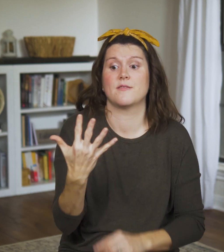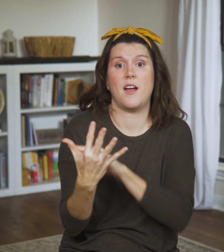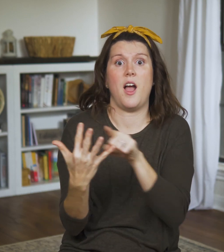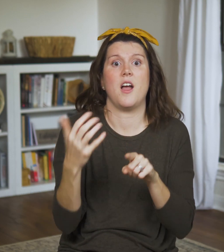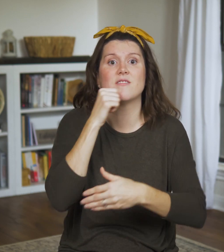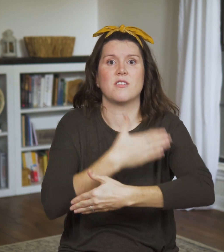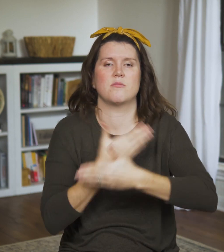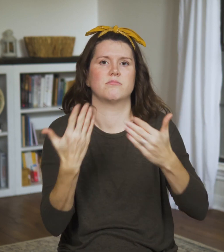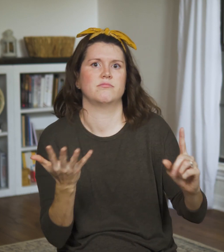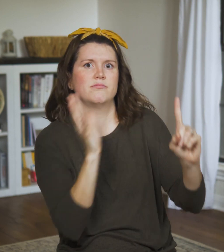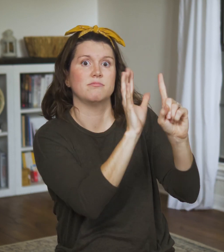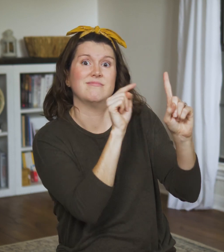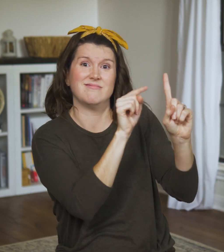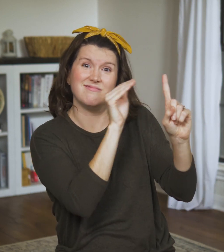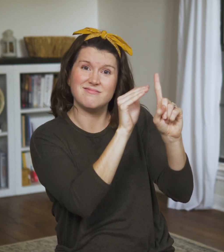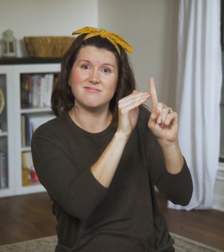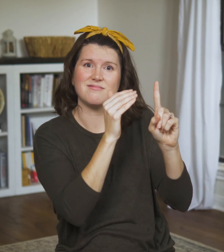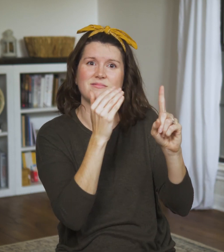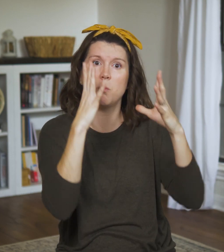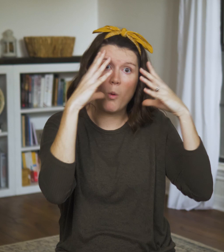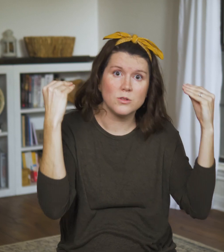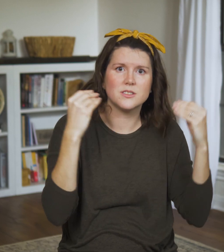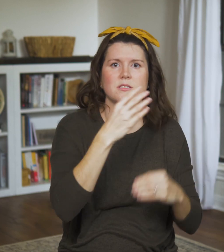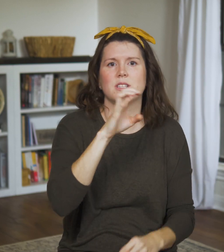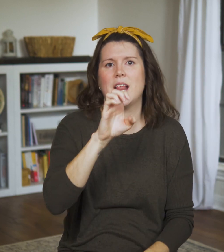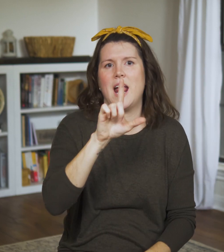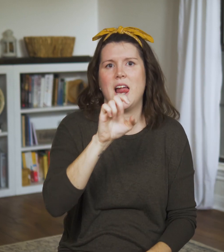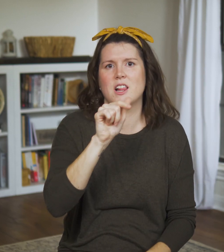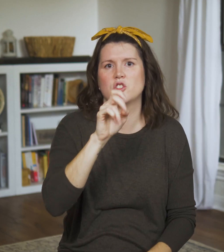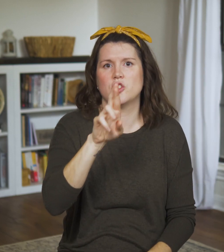He reiterates that the Levites